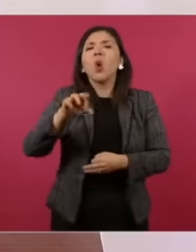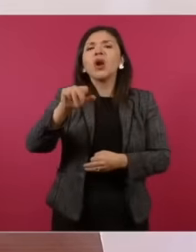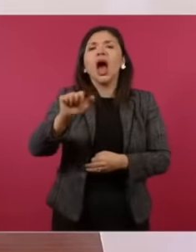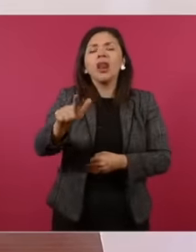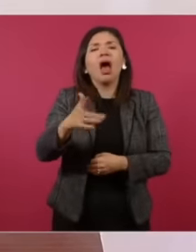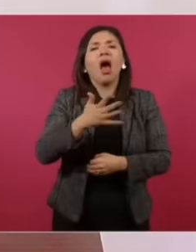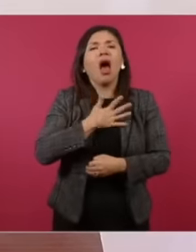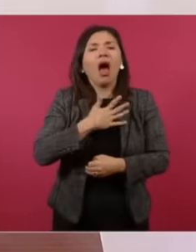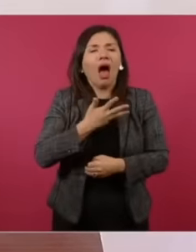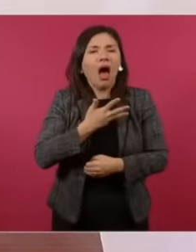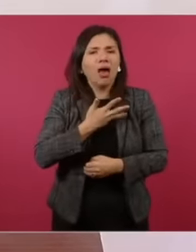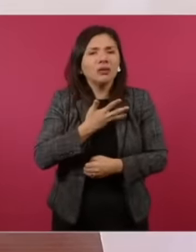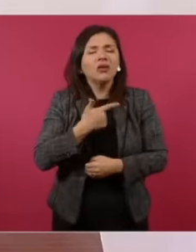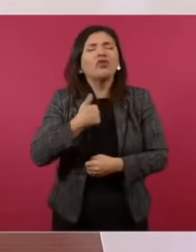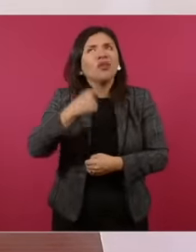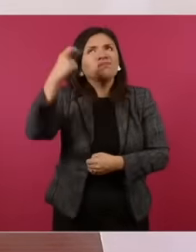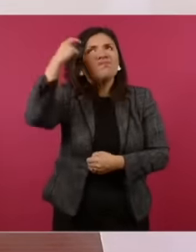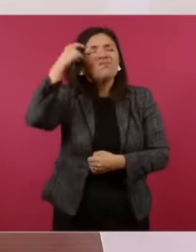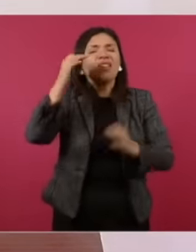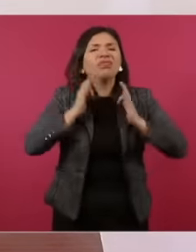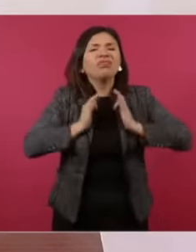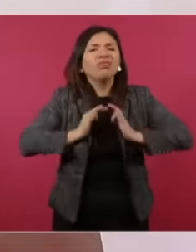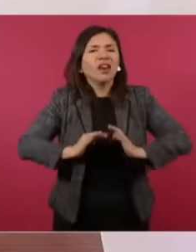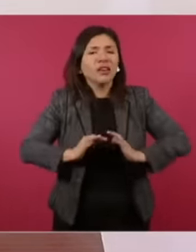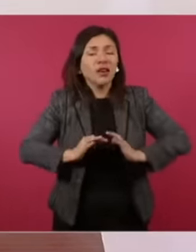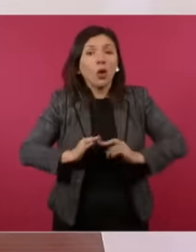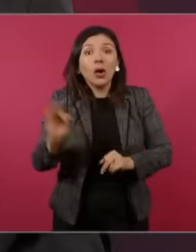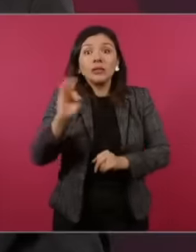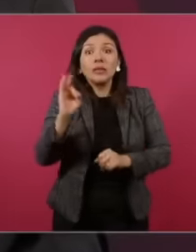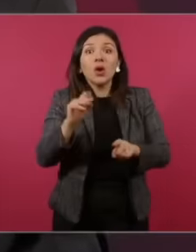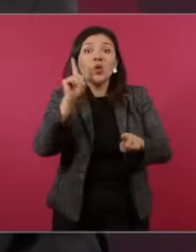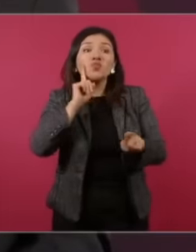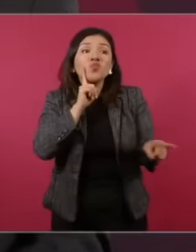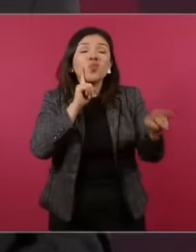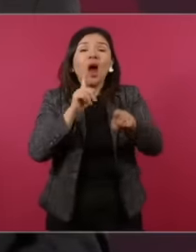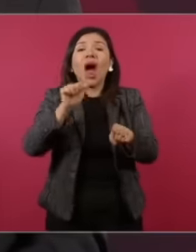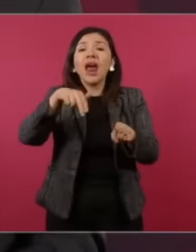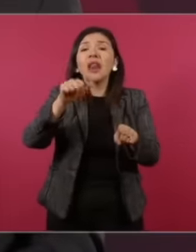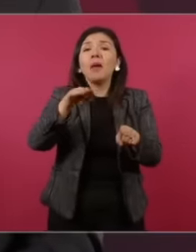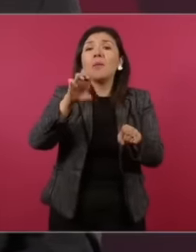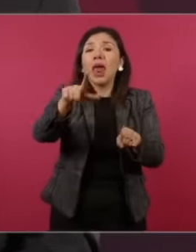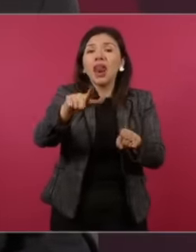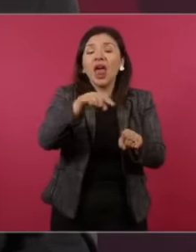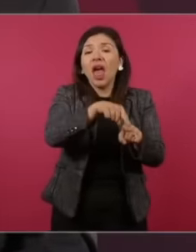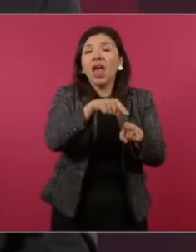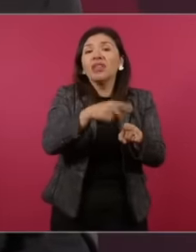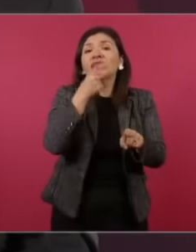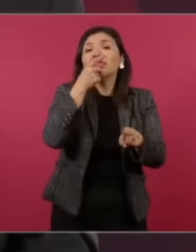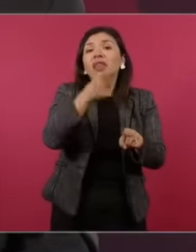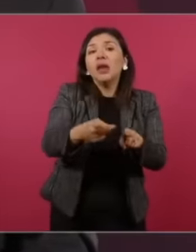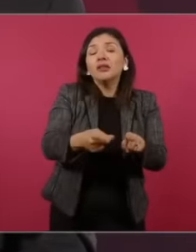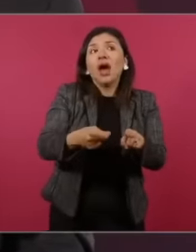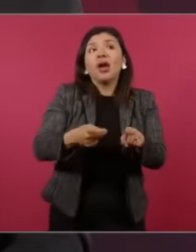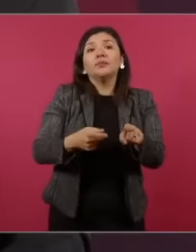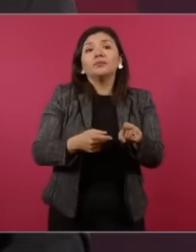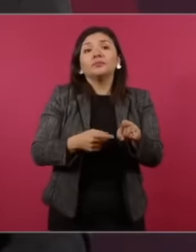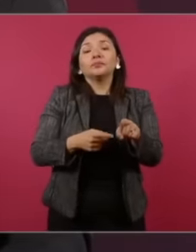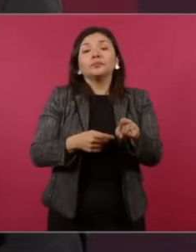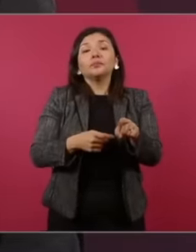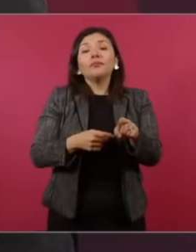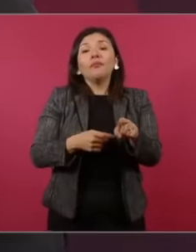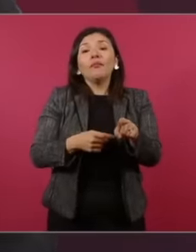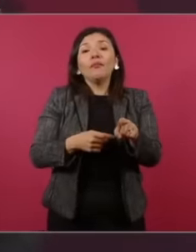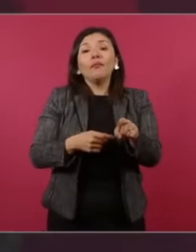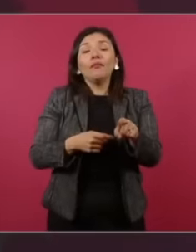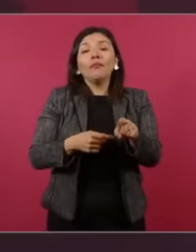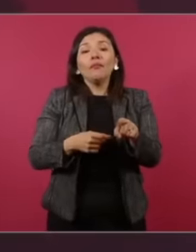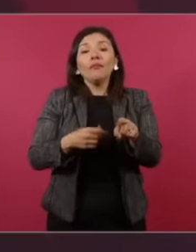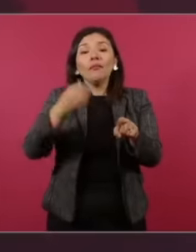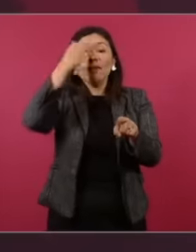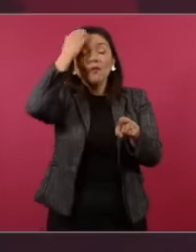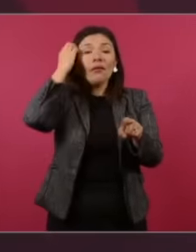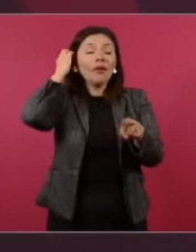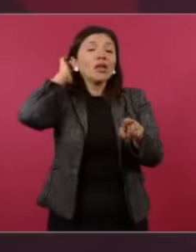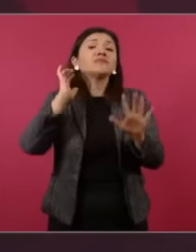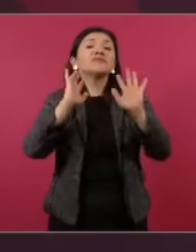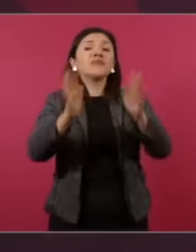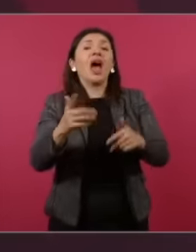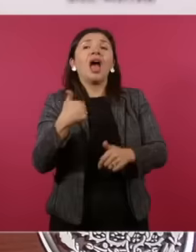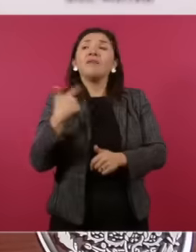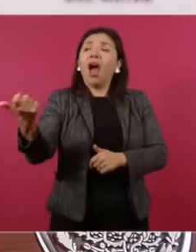I have a clear conscience, if Mrs. Anabel says that the people from